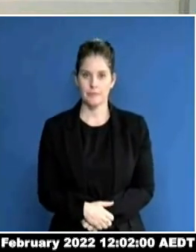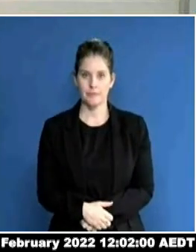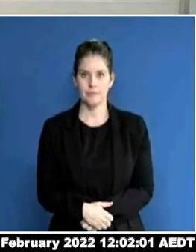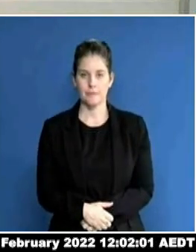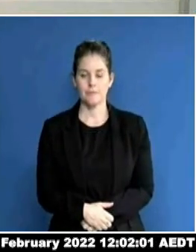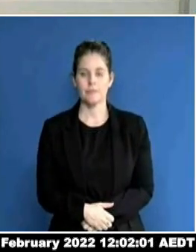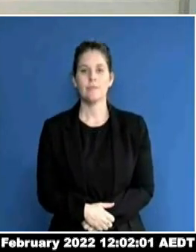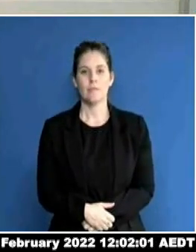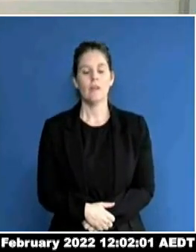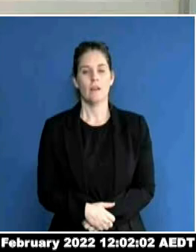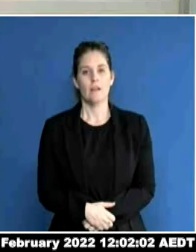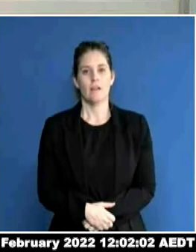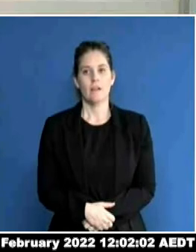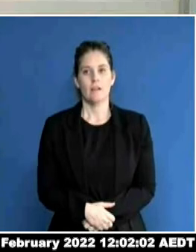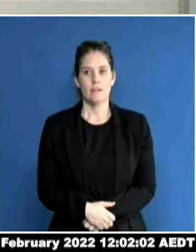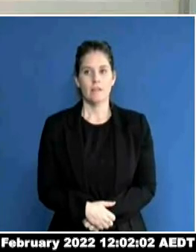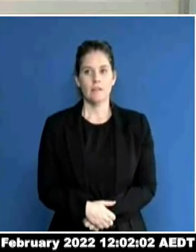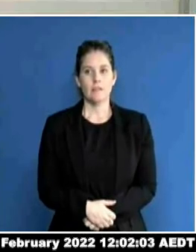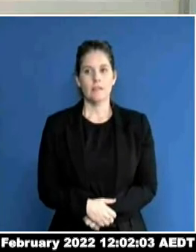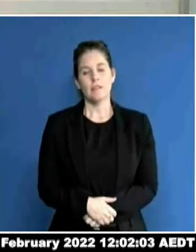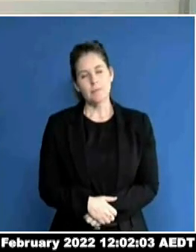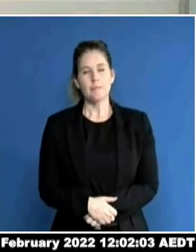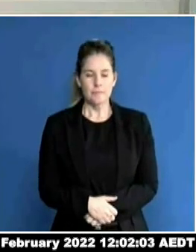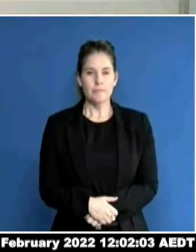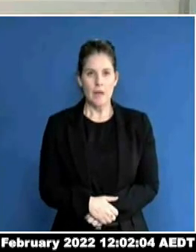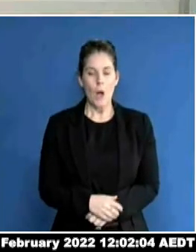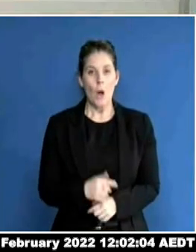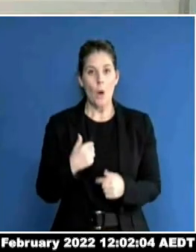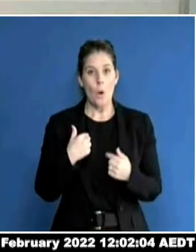It - we do have direct work with DES's as a by-product, I would say.